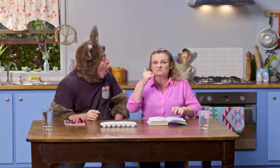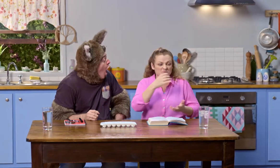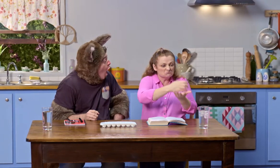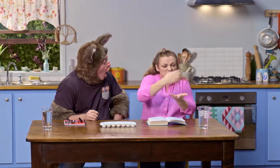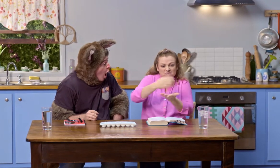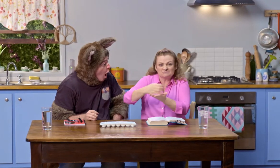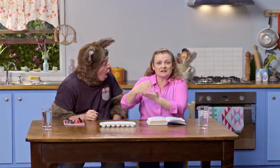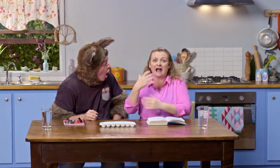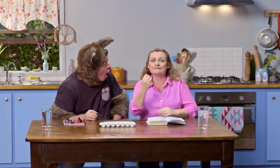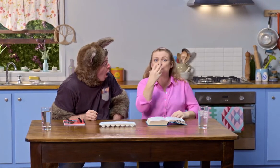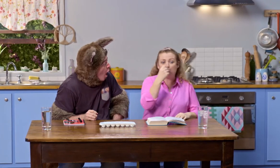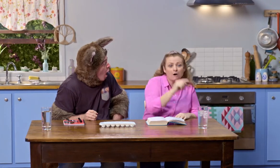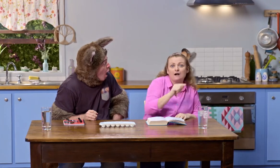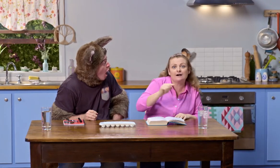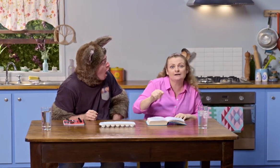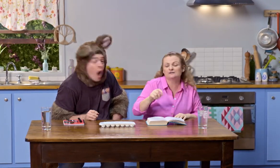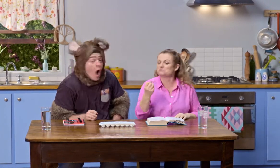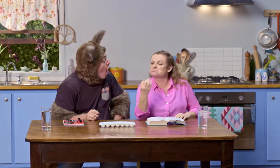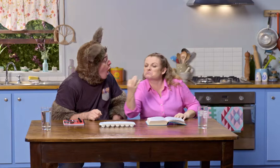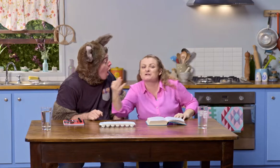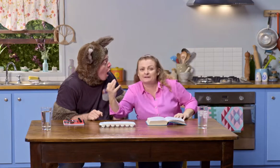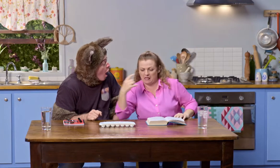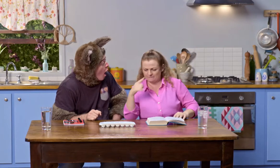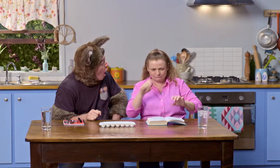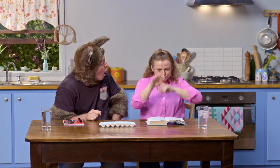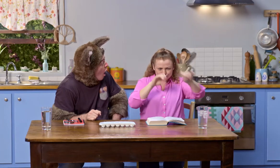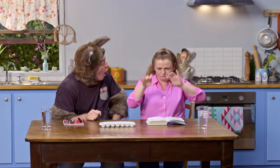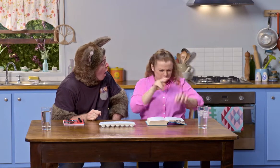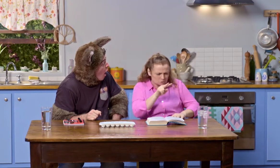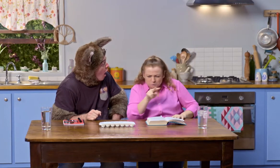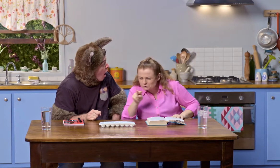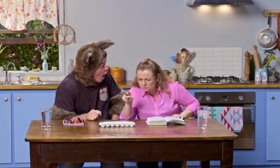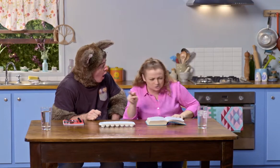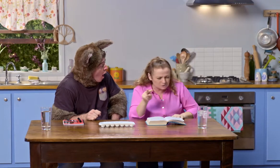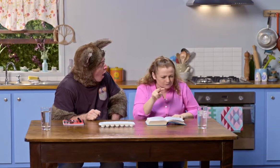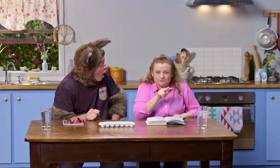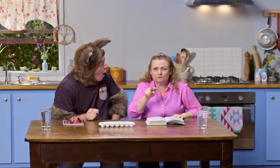Let's get some glasses and fill them with different types of water, and see what the ice cubes do.